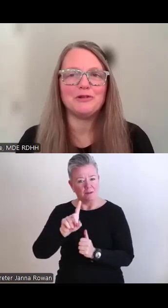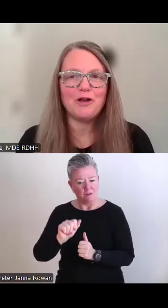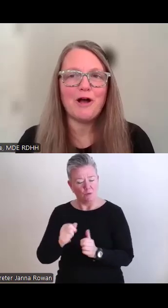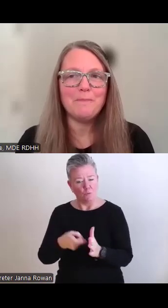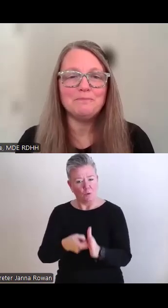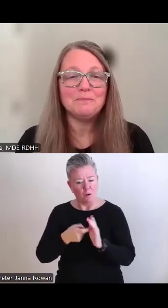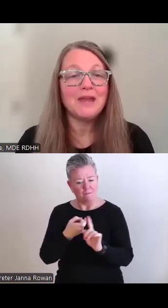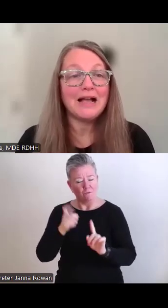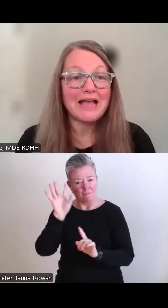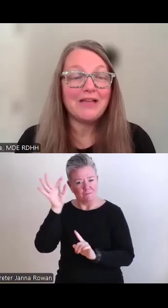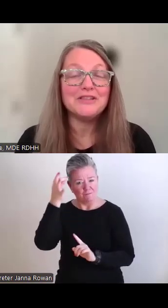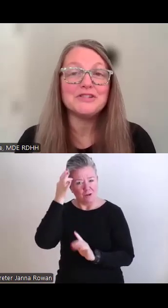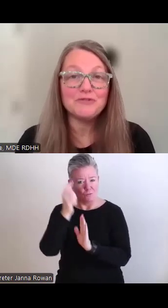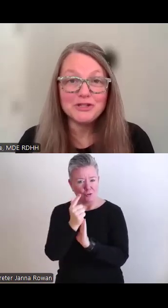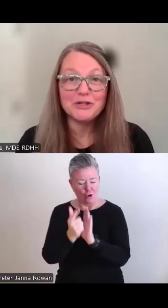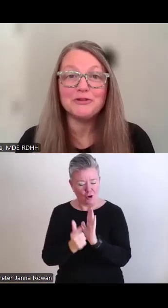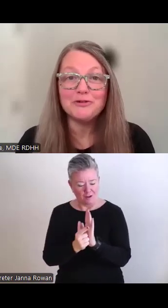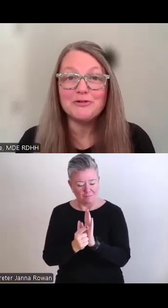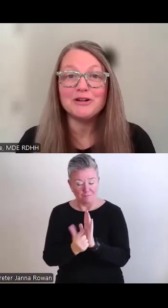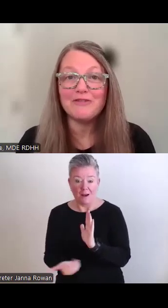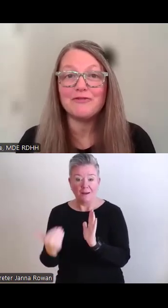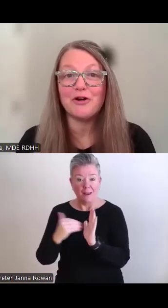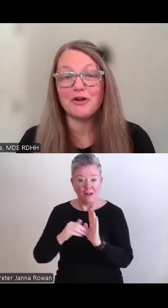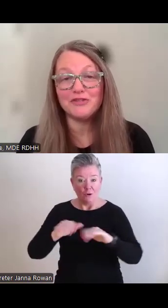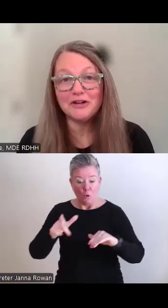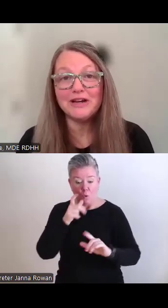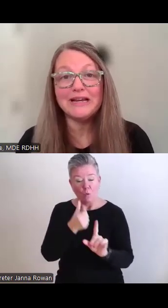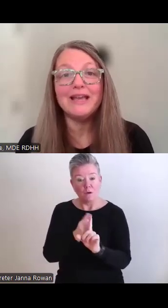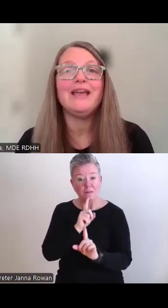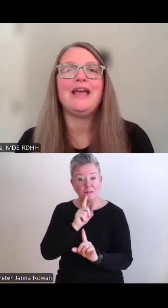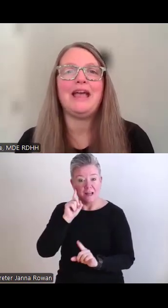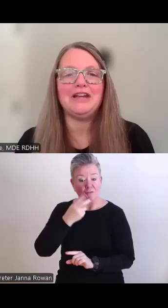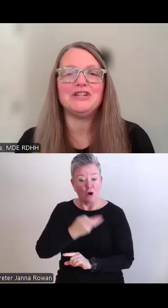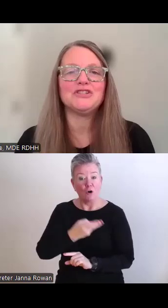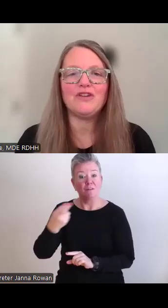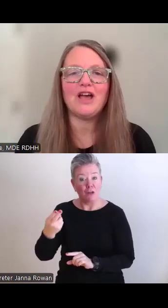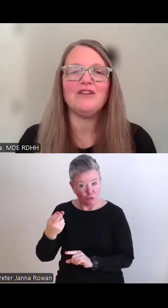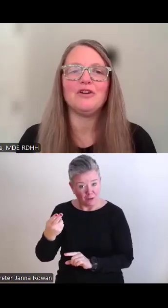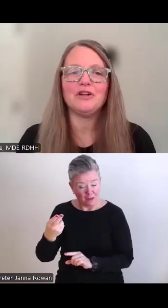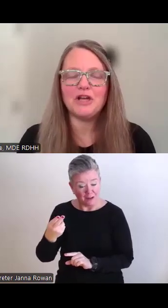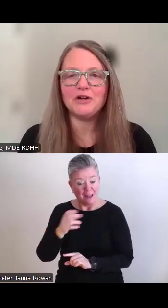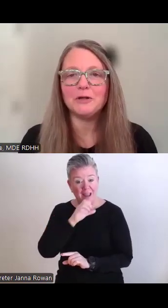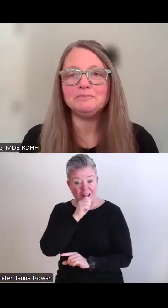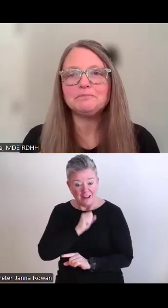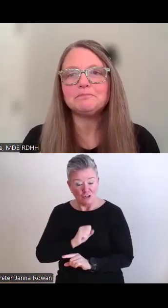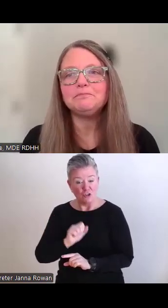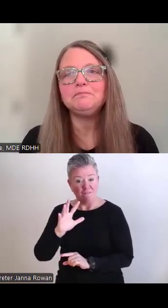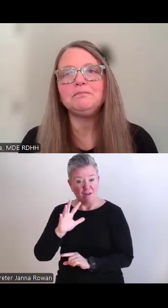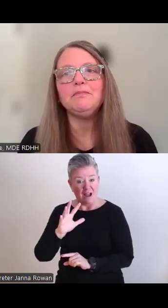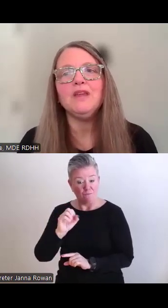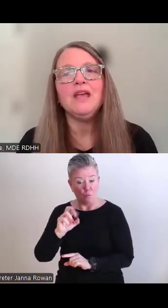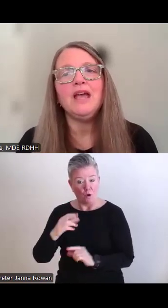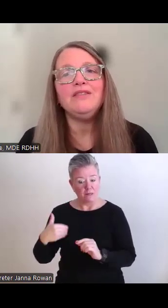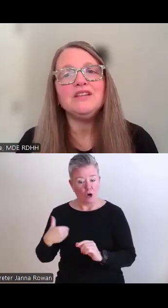federal law. Again, this is for children who are deaf or hard of hearing, ages five or younger. And